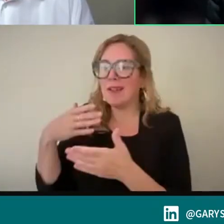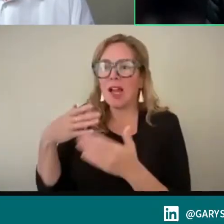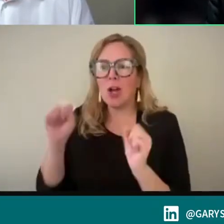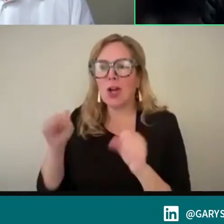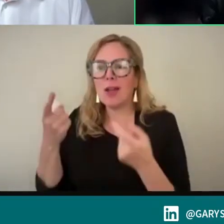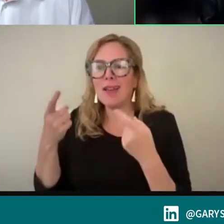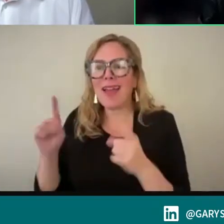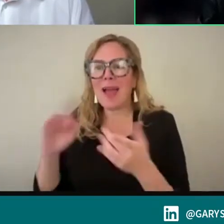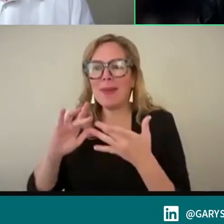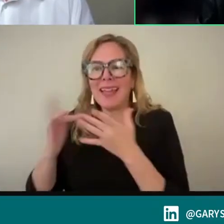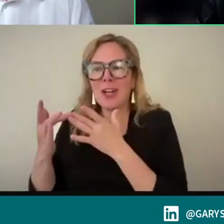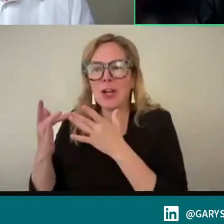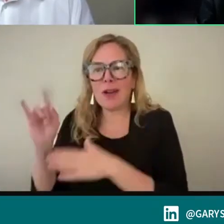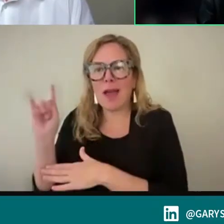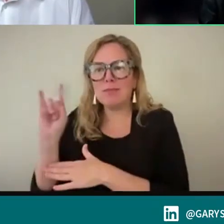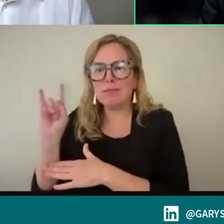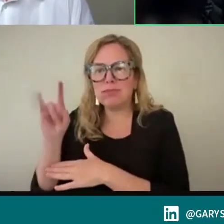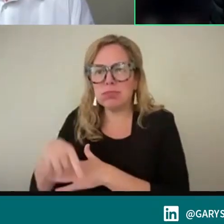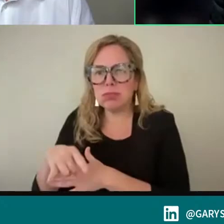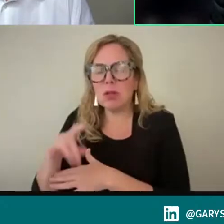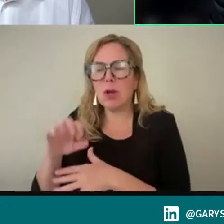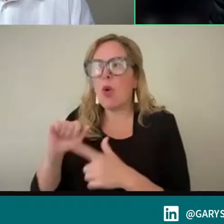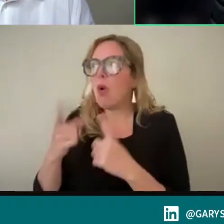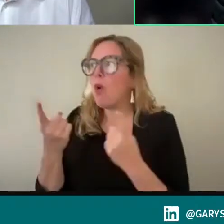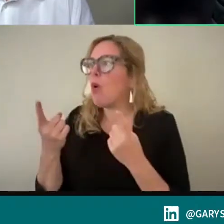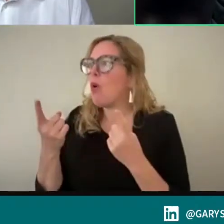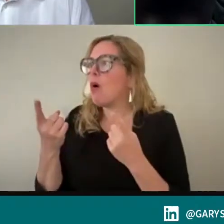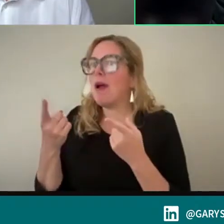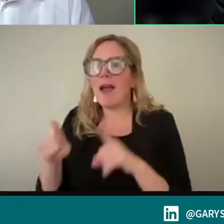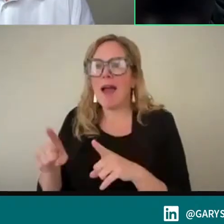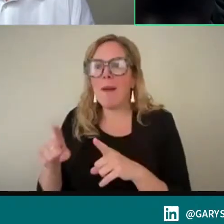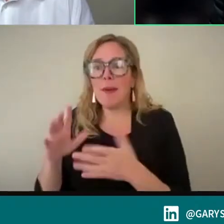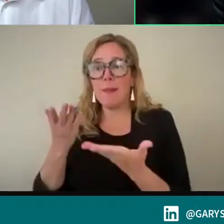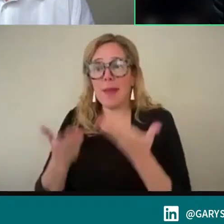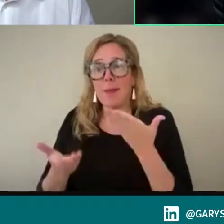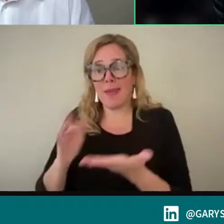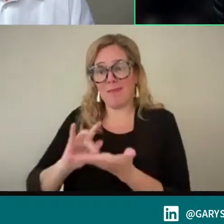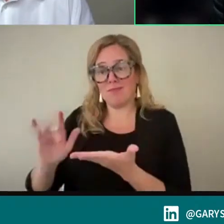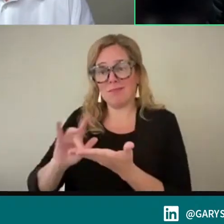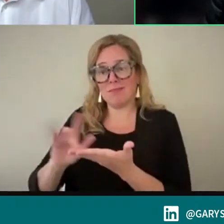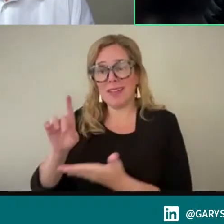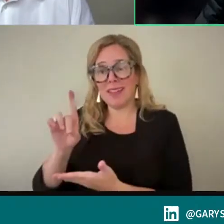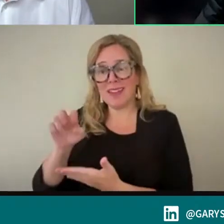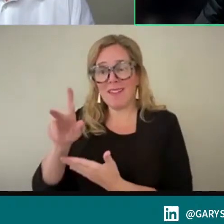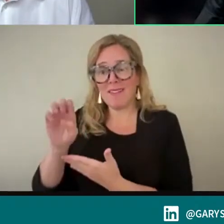local connectivity we're giving to people or whatever devices, we're creating in the future.